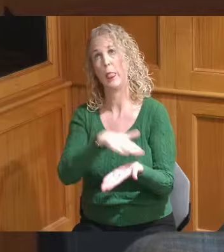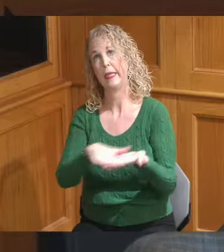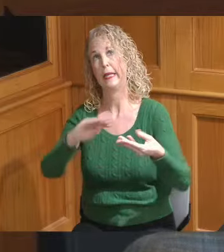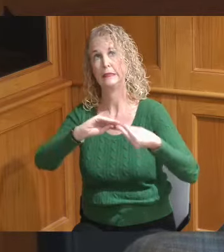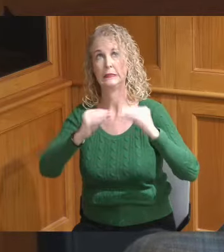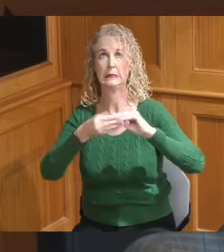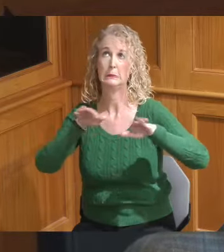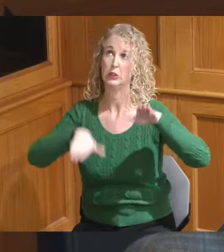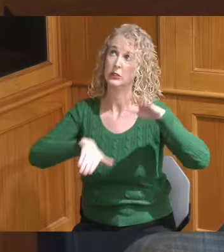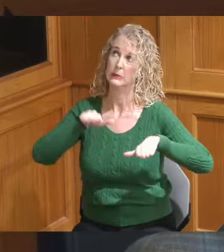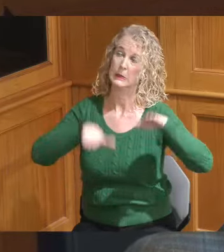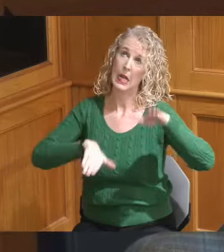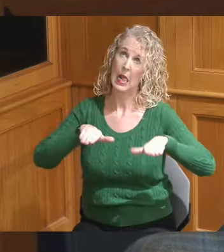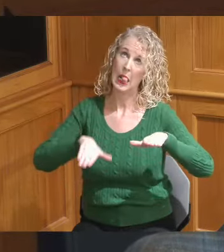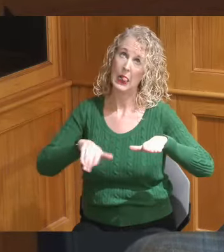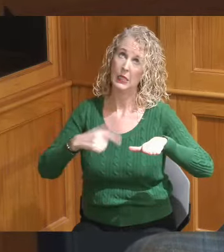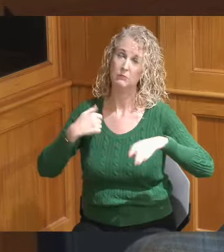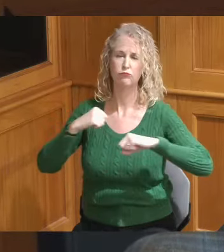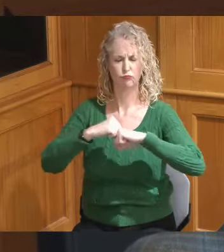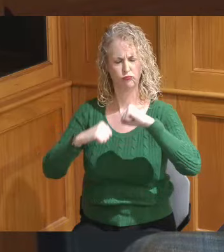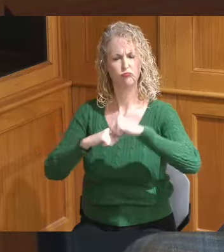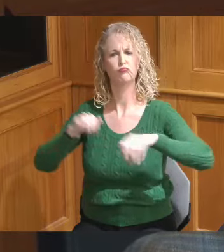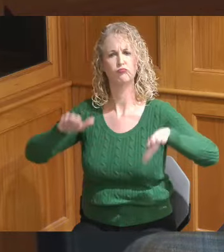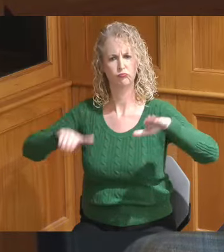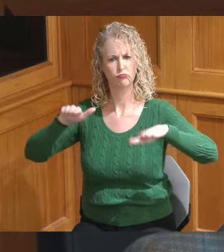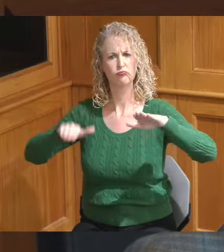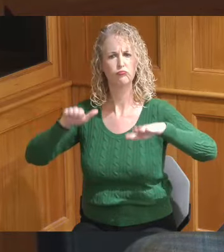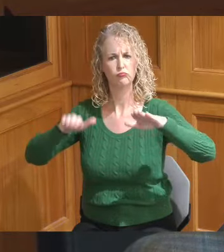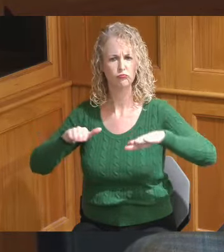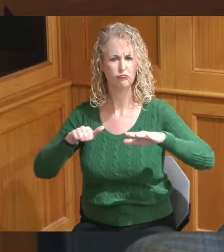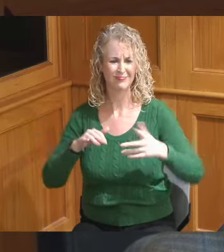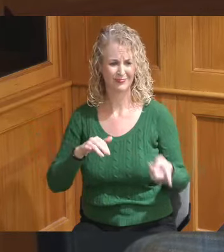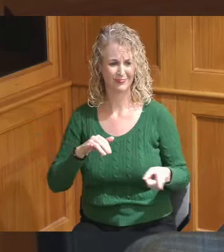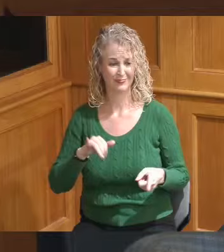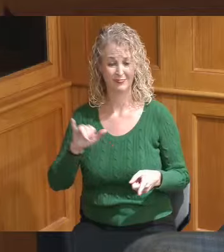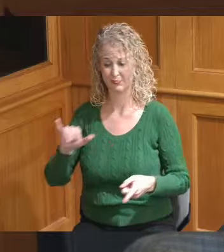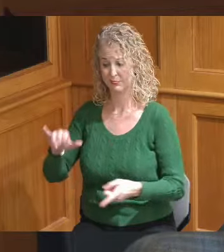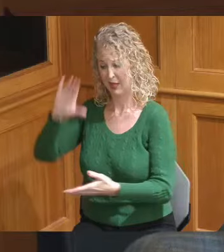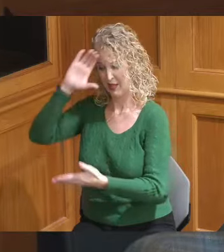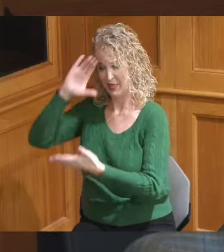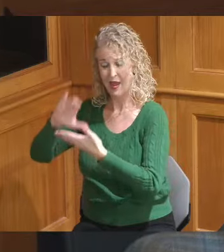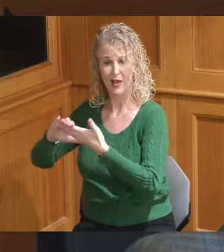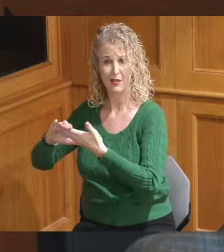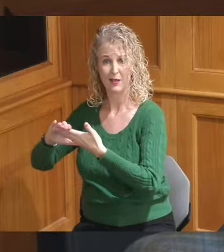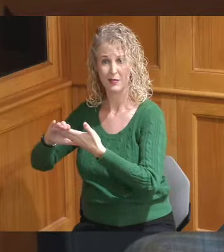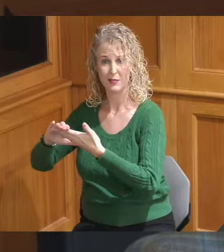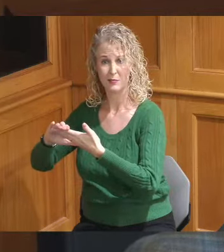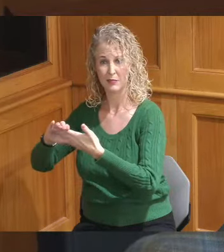it. We structurally balance, but that husband is unstructurally balanced and can't send his